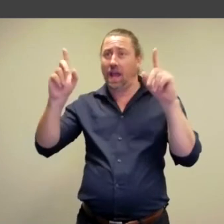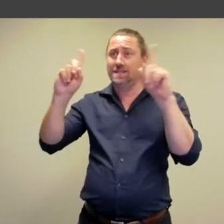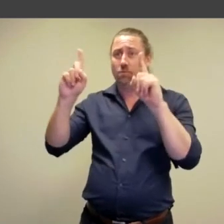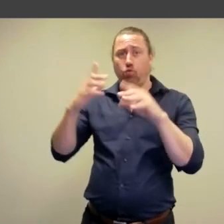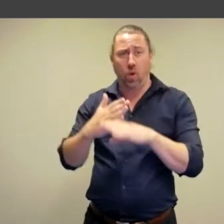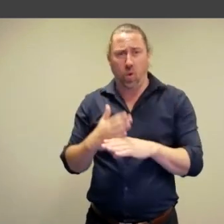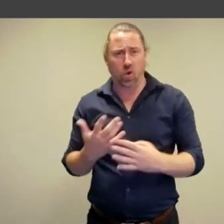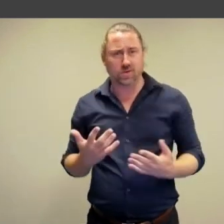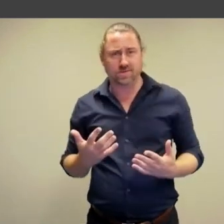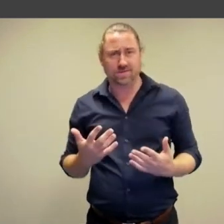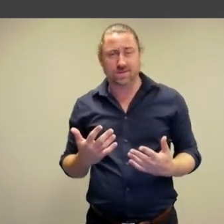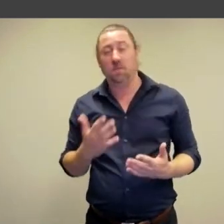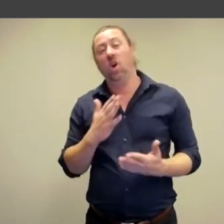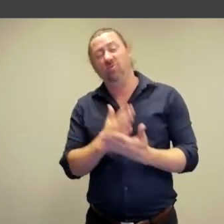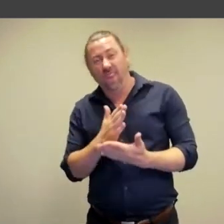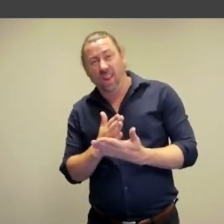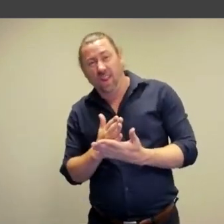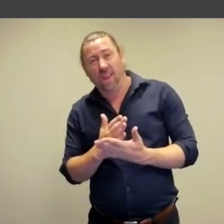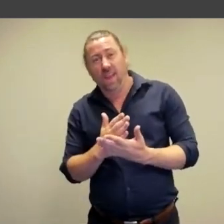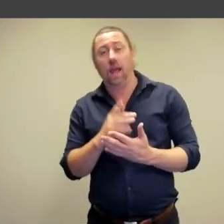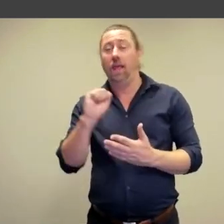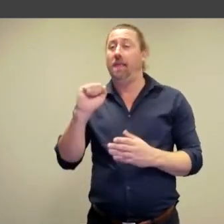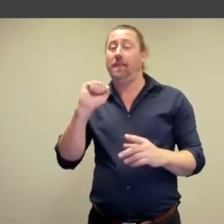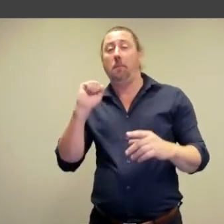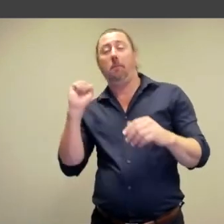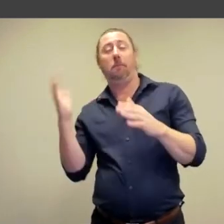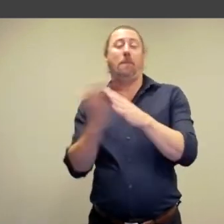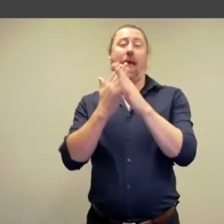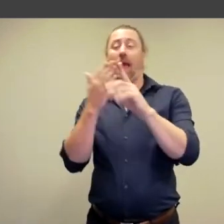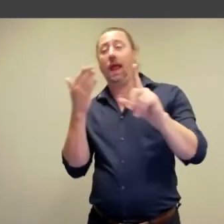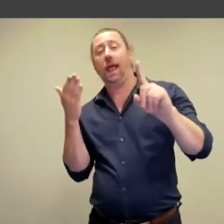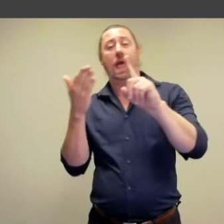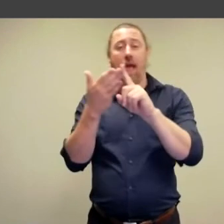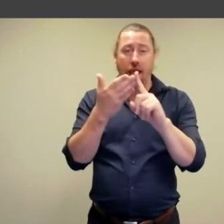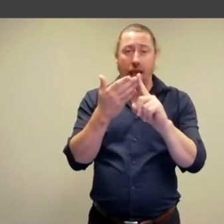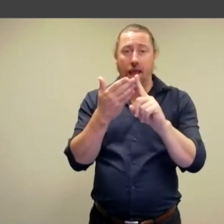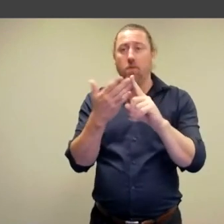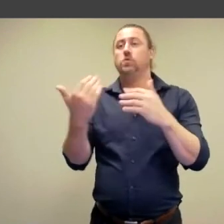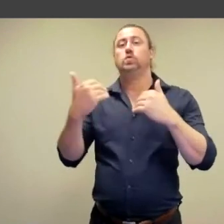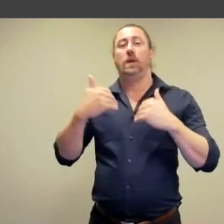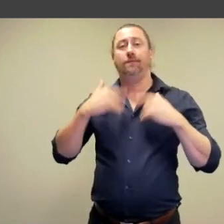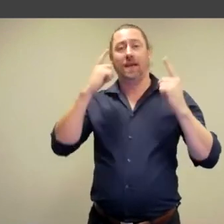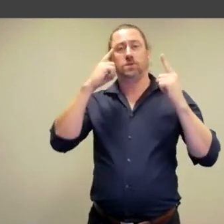but ultimately its primary purpose